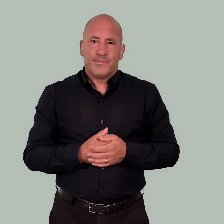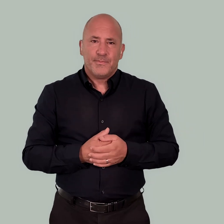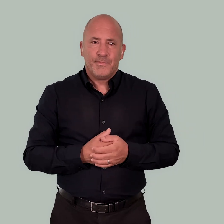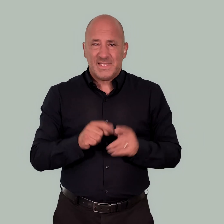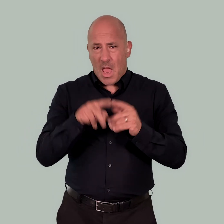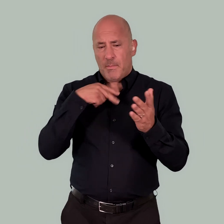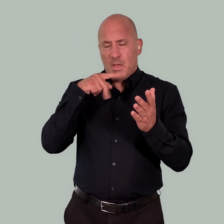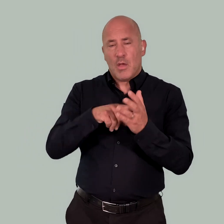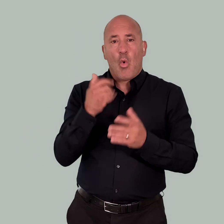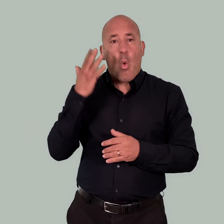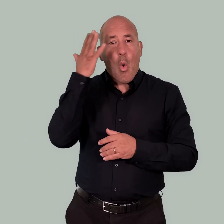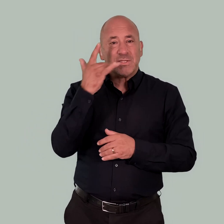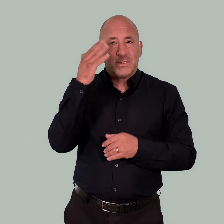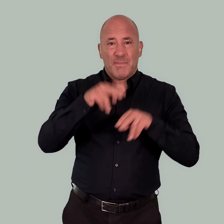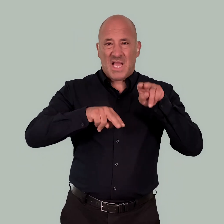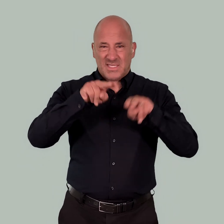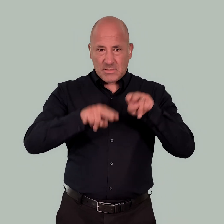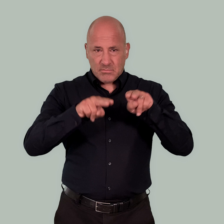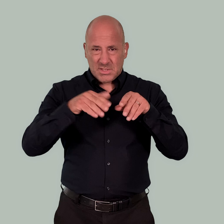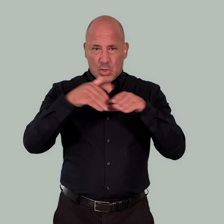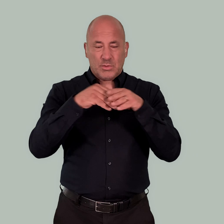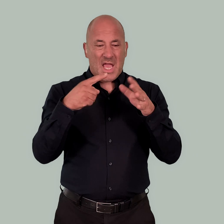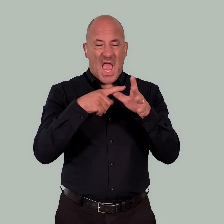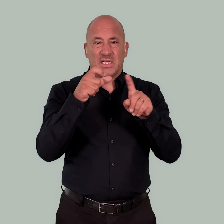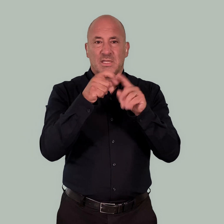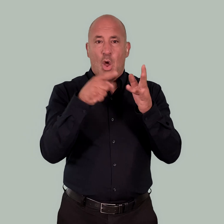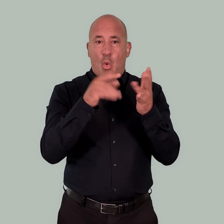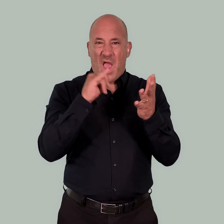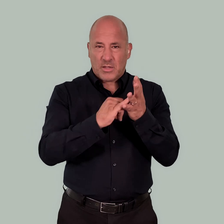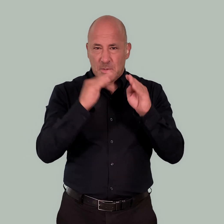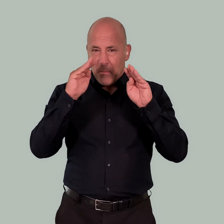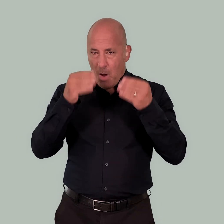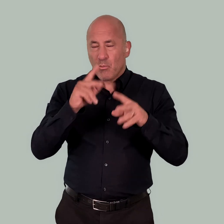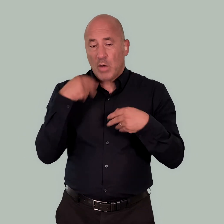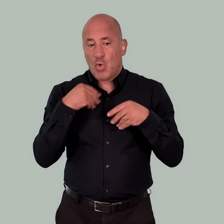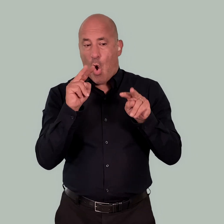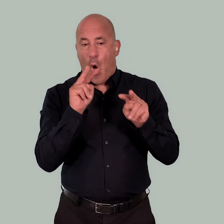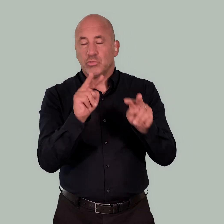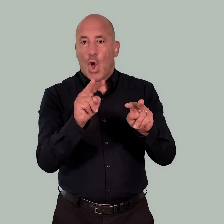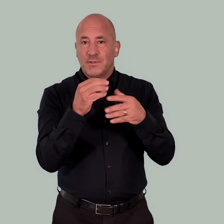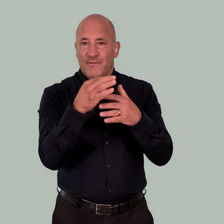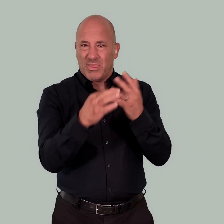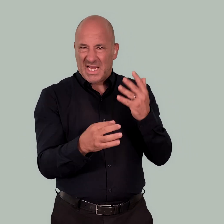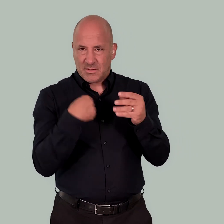It notes “Autism assessments, including ADOS, focus on observable features.